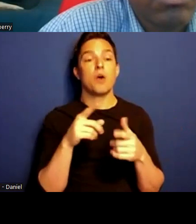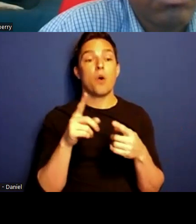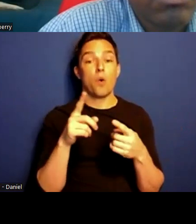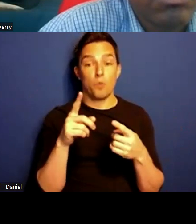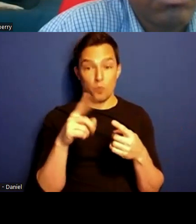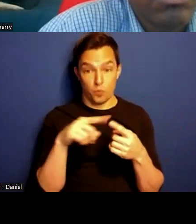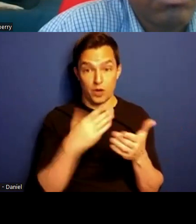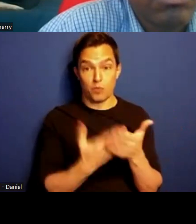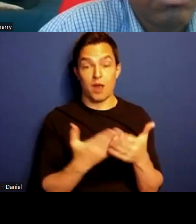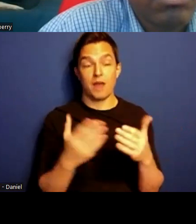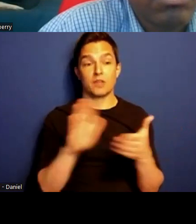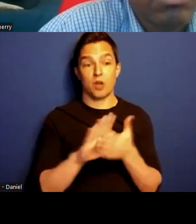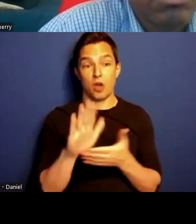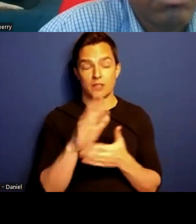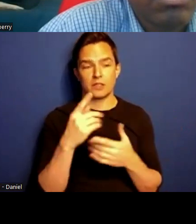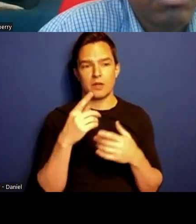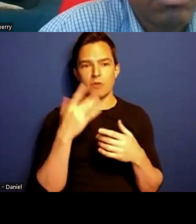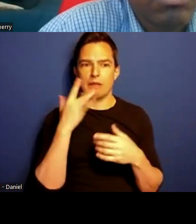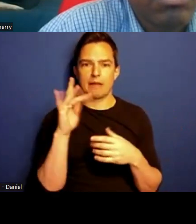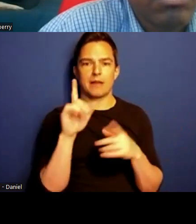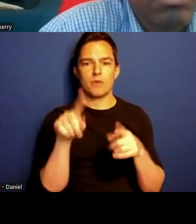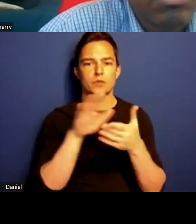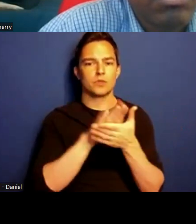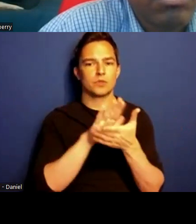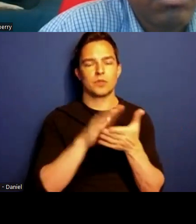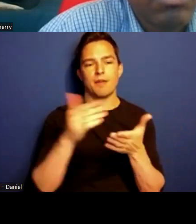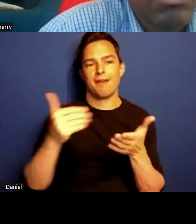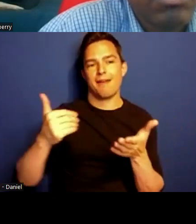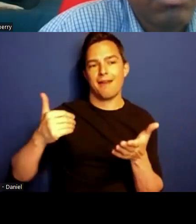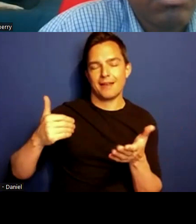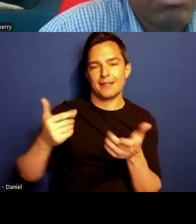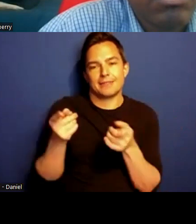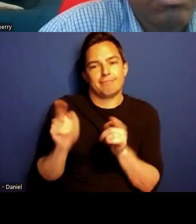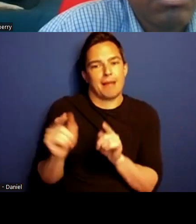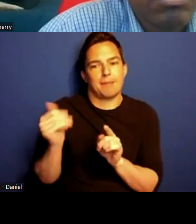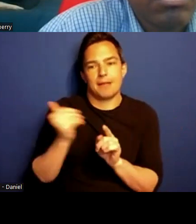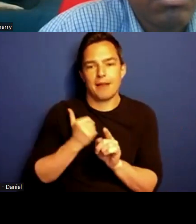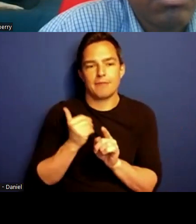and I was really lucky that I went to a school that happened to have a disability studies program